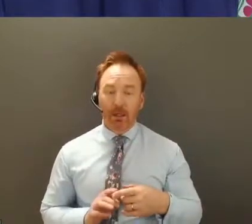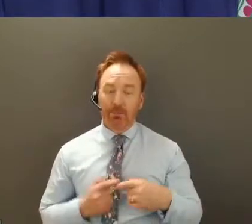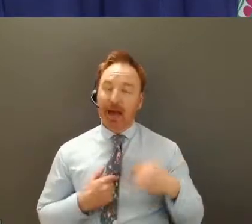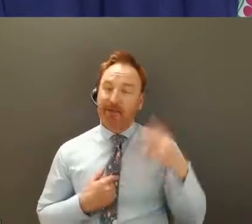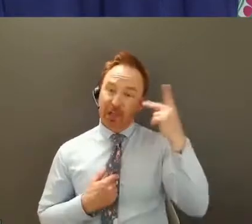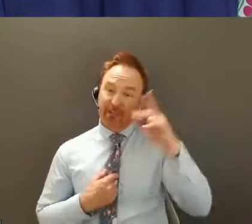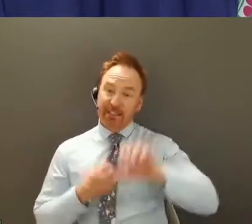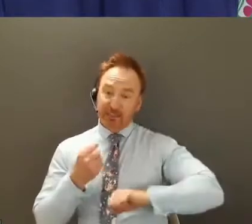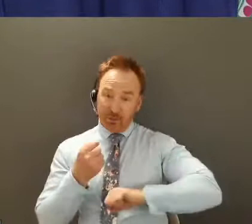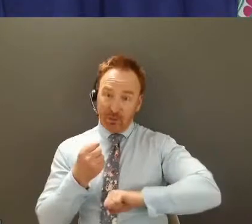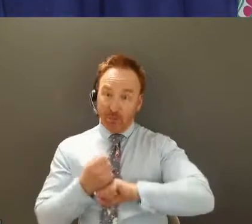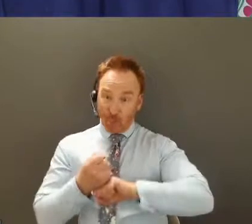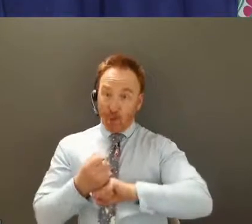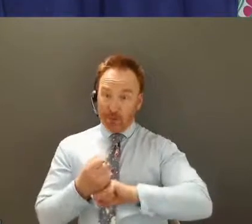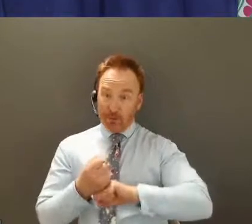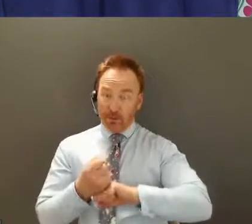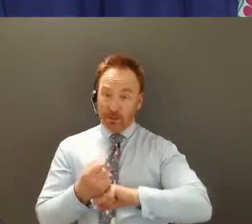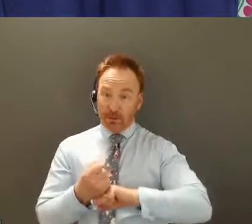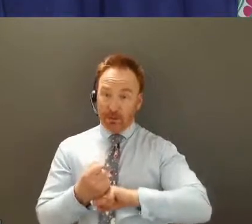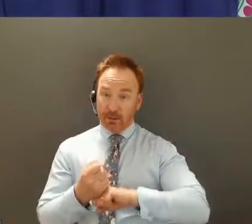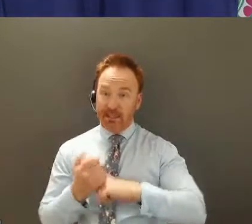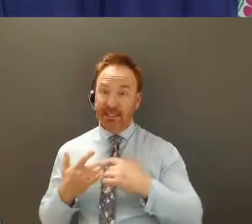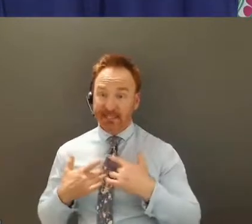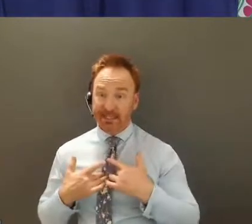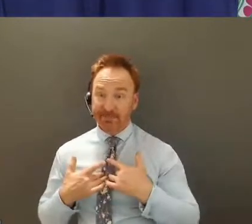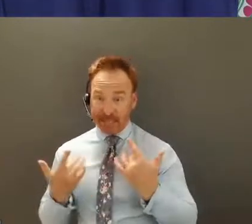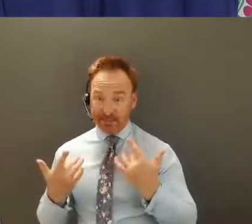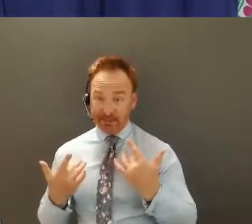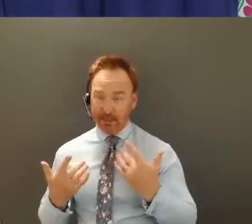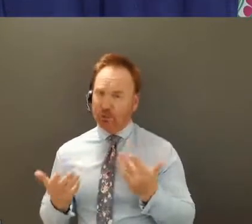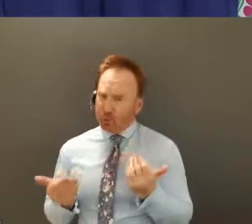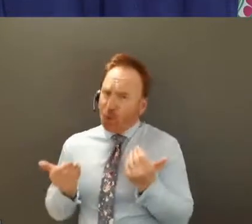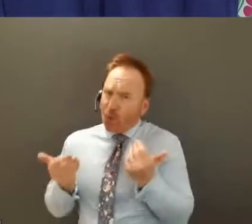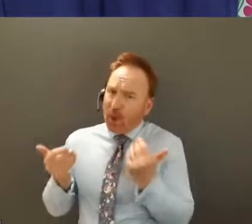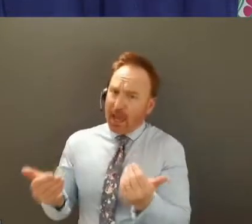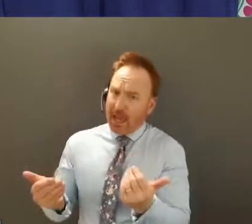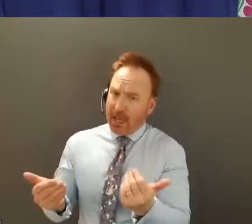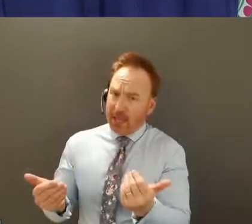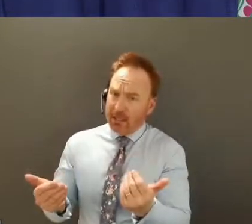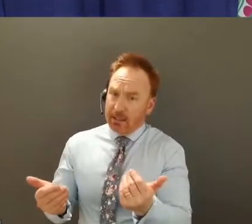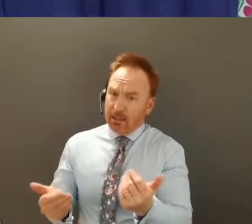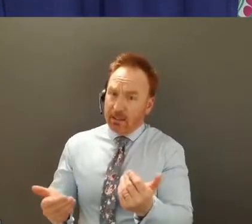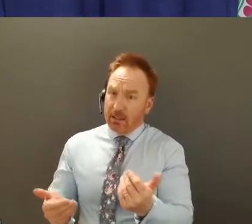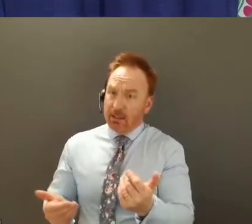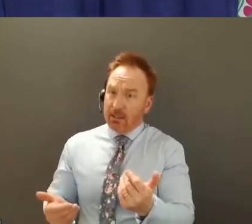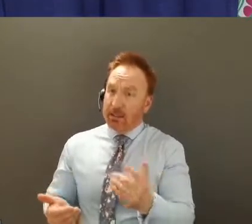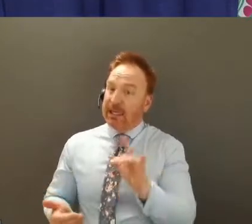This is a question for a federal government more so. The questions about countries